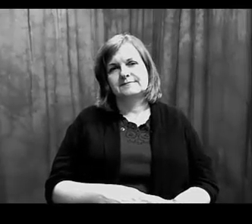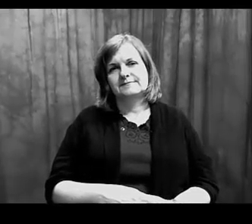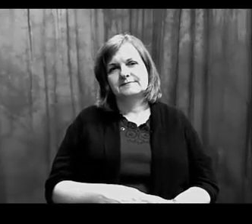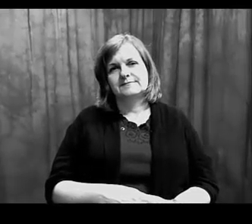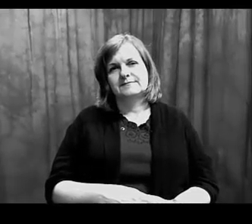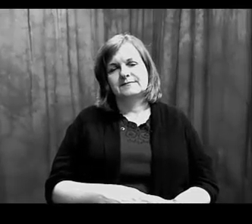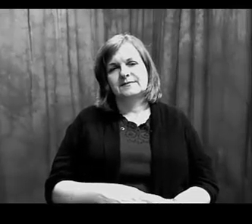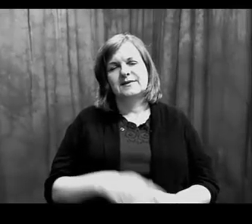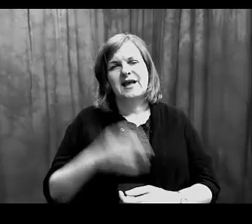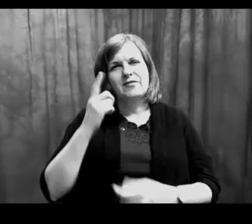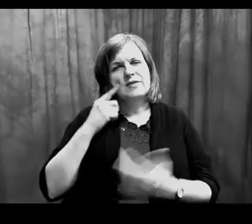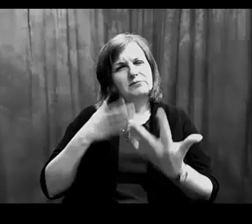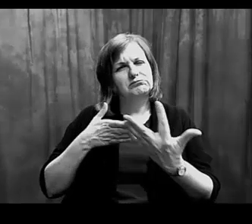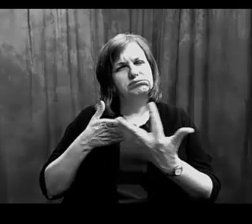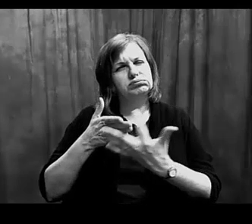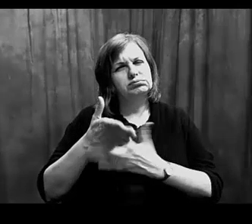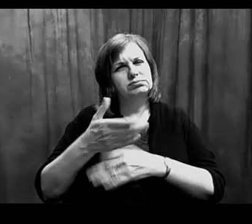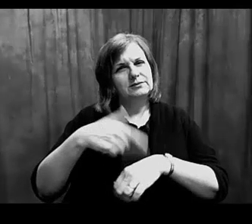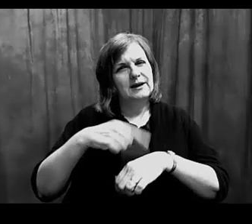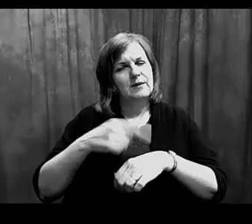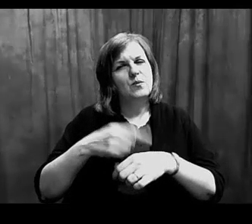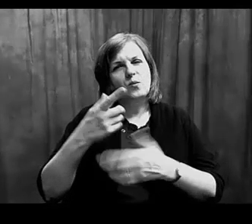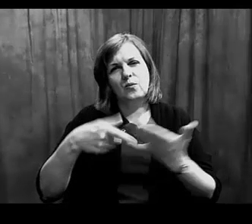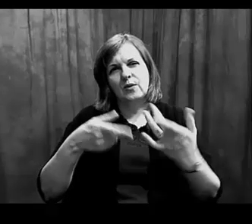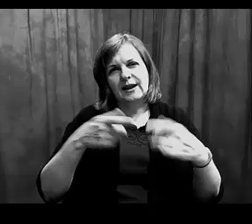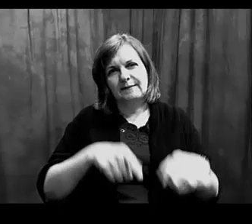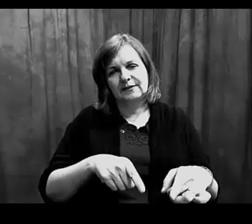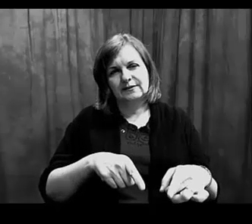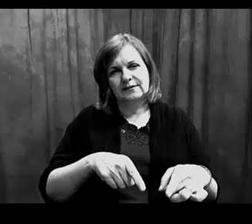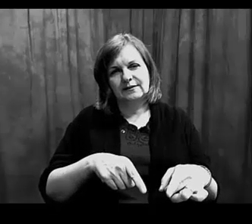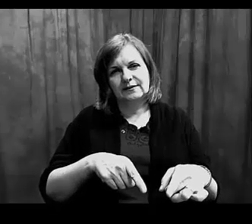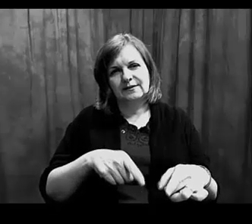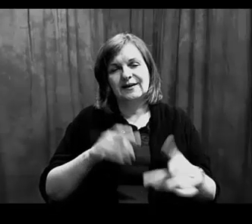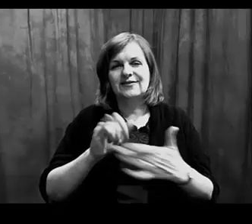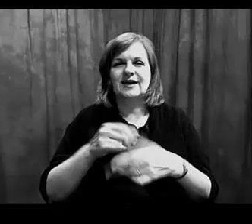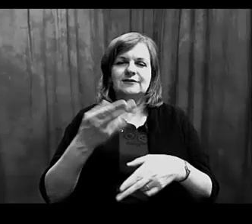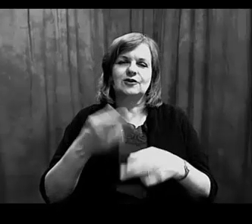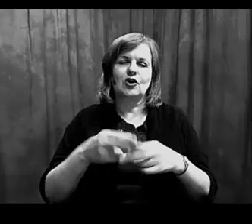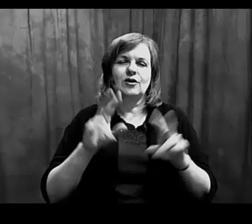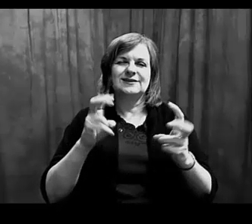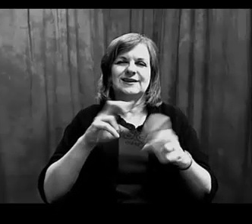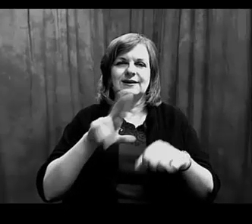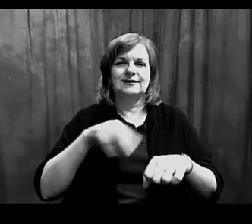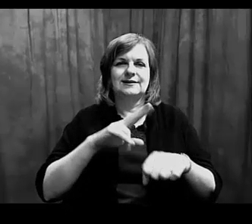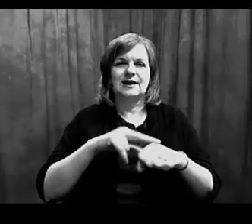in this case now -- now would this be different if the background was white?